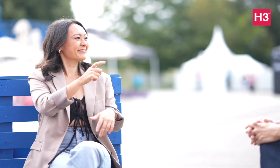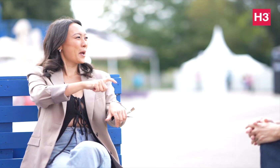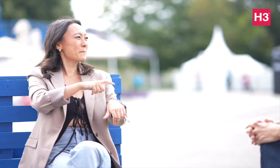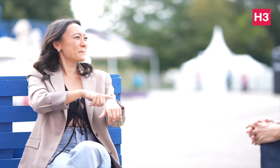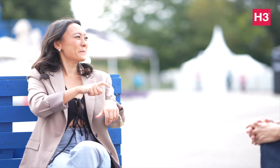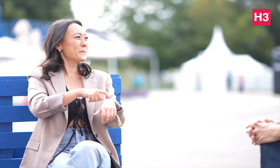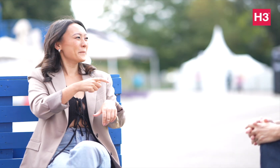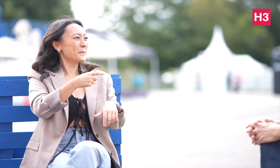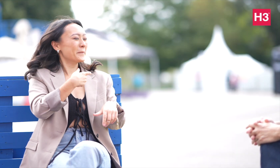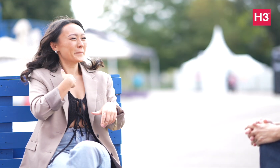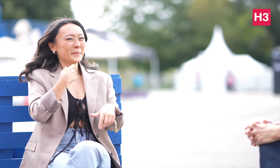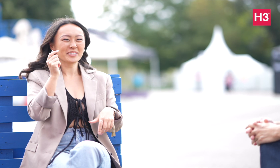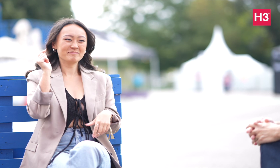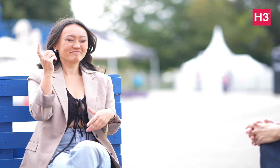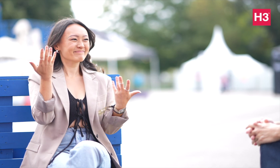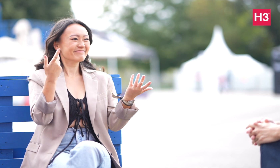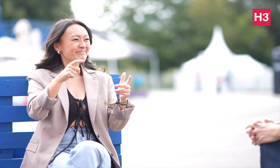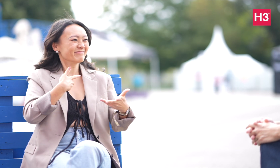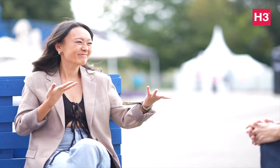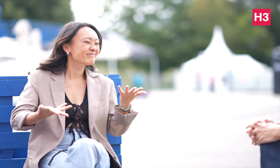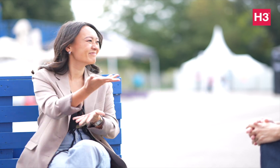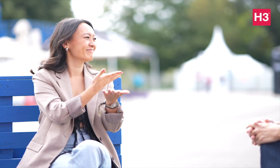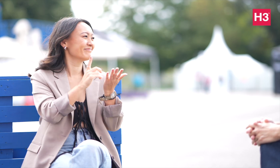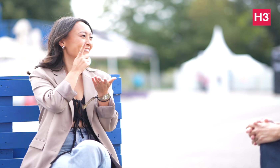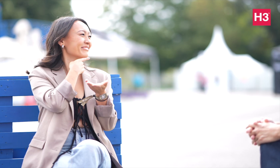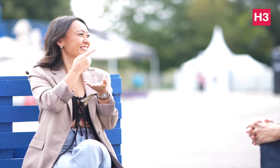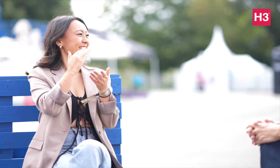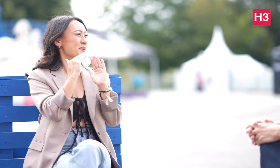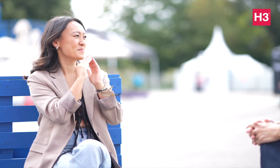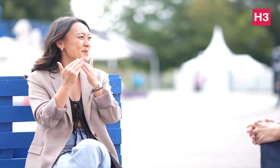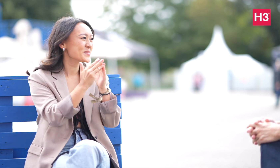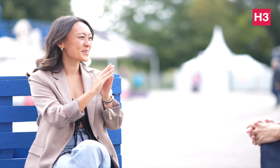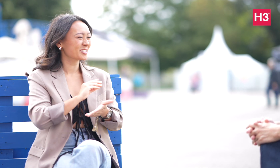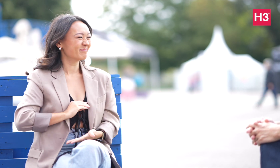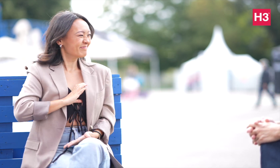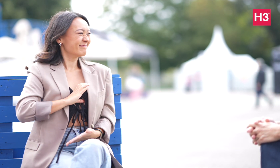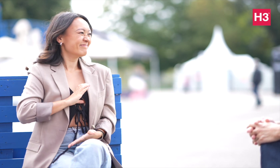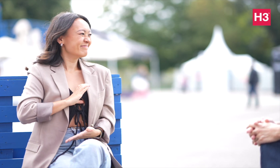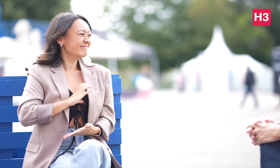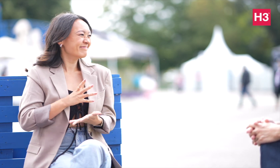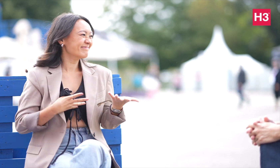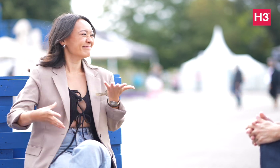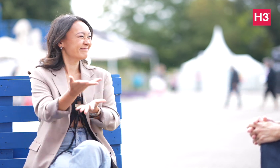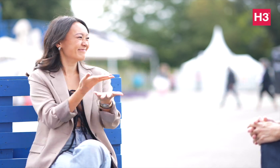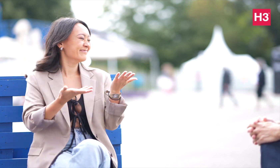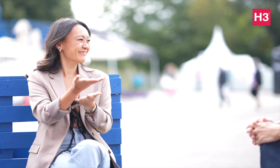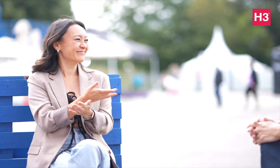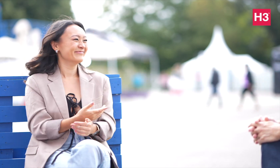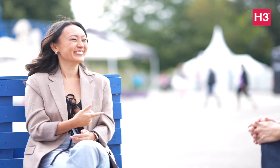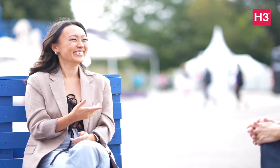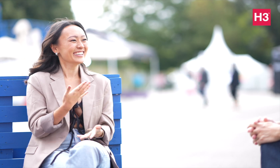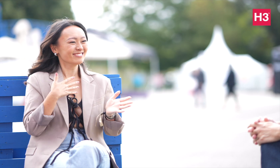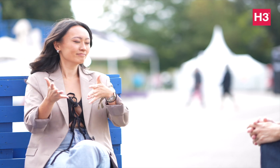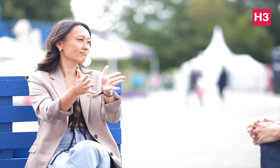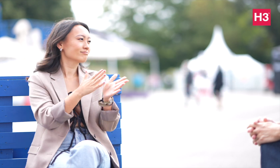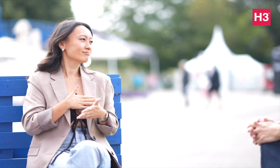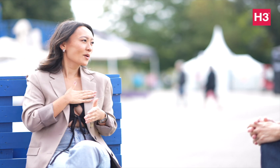[Xuejia]: Well, I felt it was the right time to come and be part of the Deaf community here — to socialize, connect with others, and build my confidence in doing so.